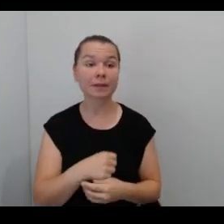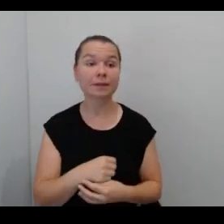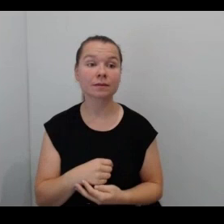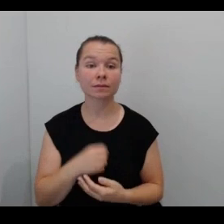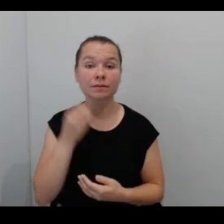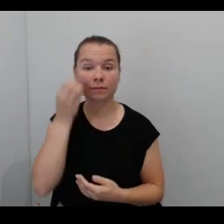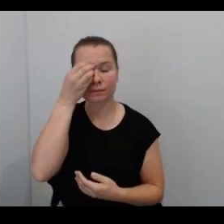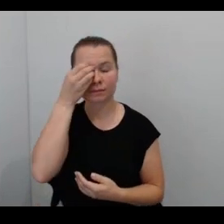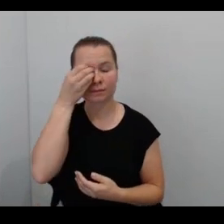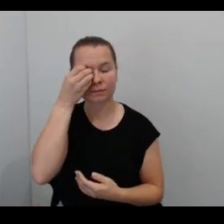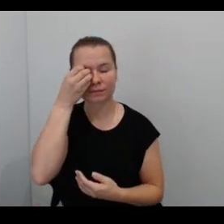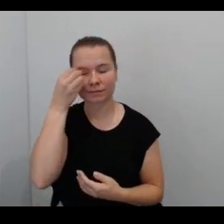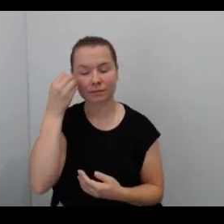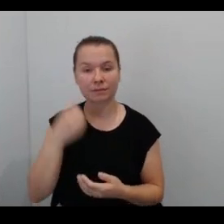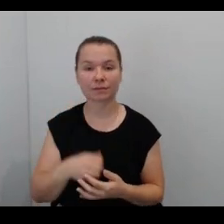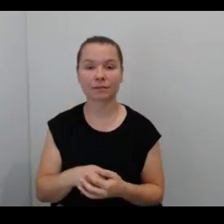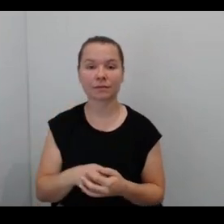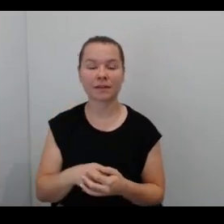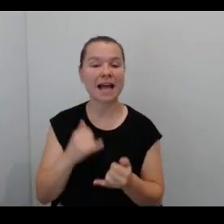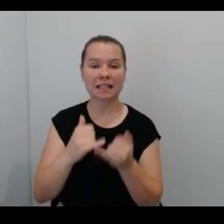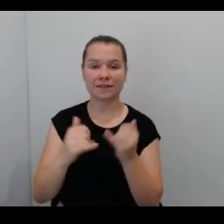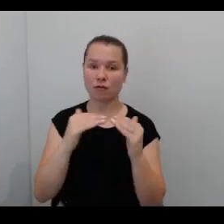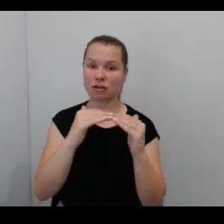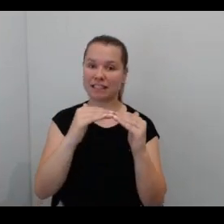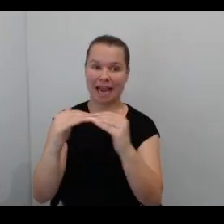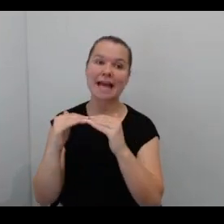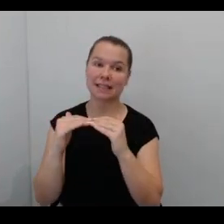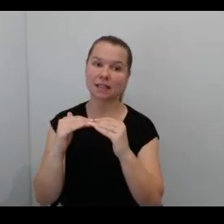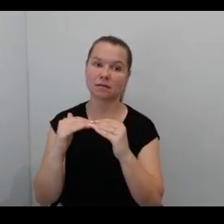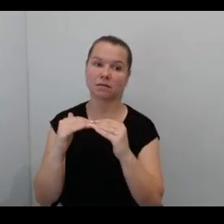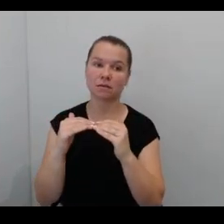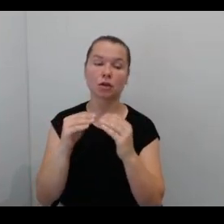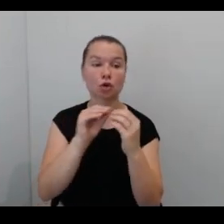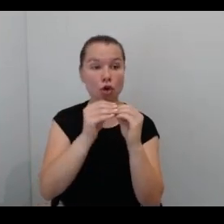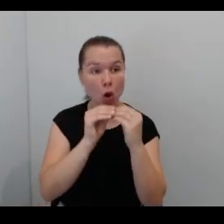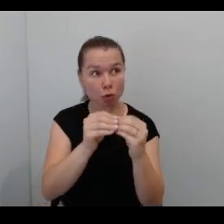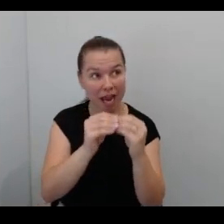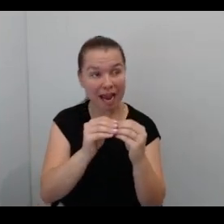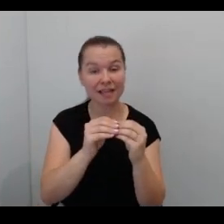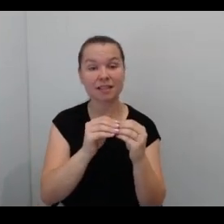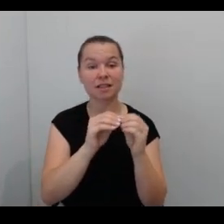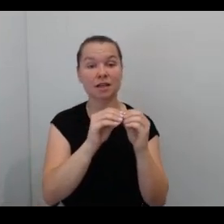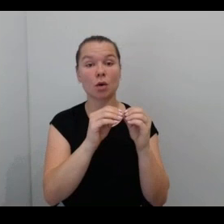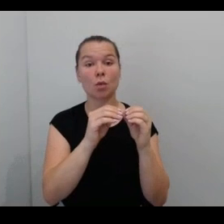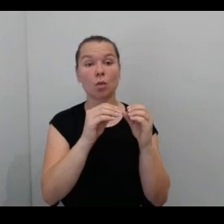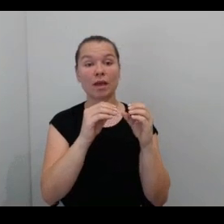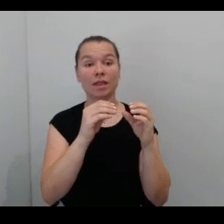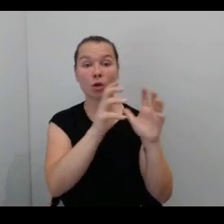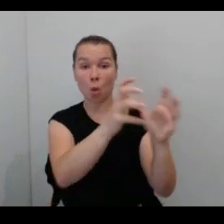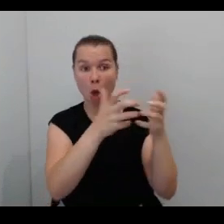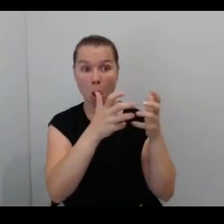Clients can enter those negotiations with their lenders about that, can communicate